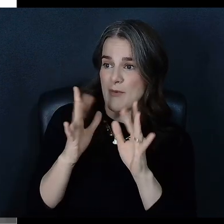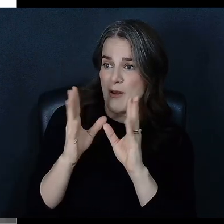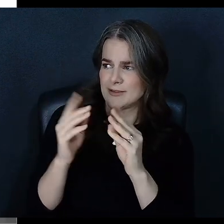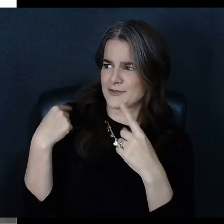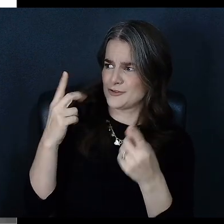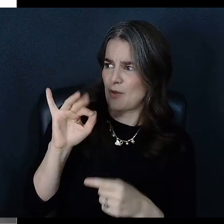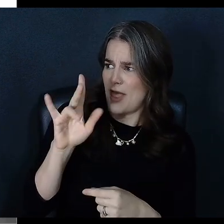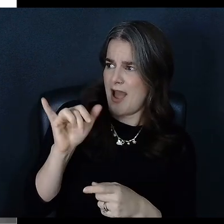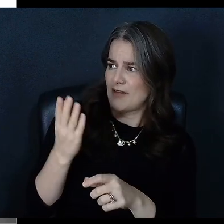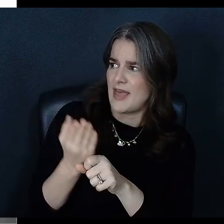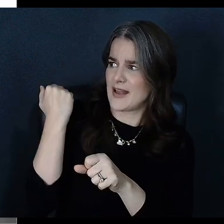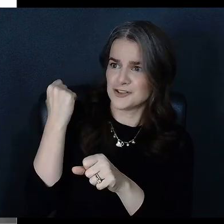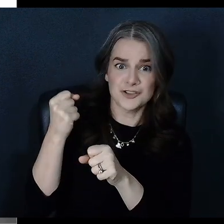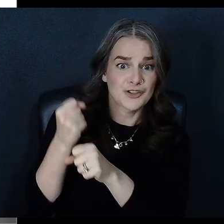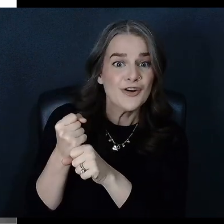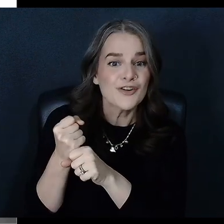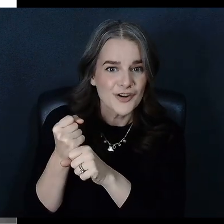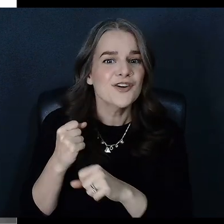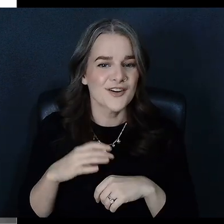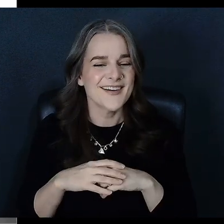We do have the recordings on our website as well.